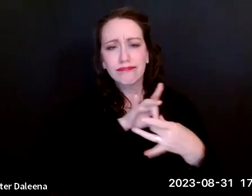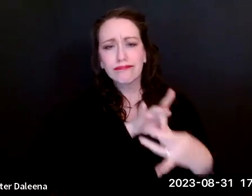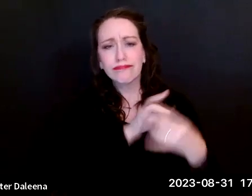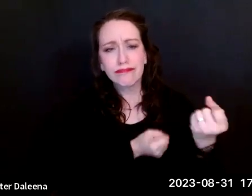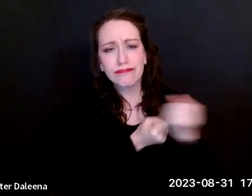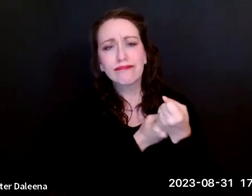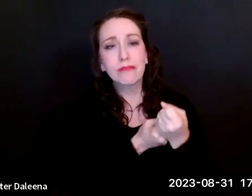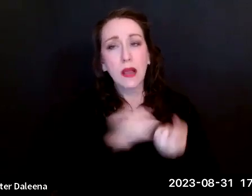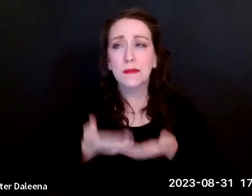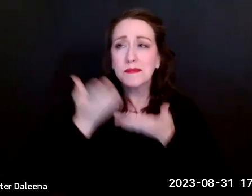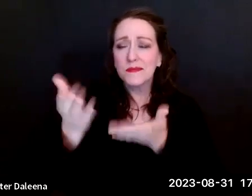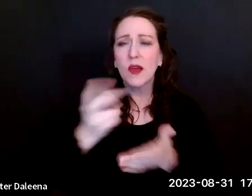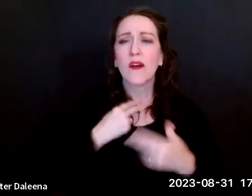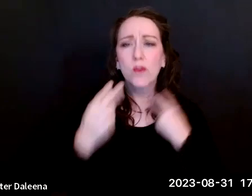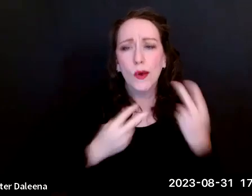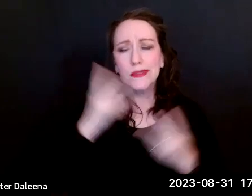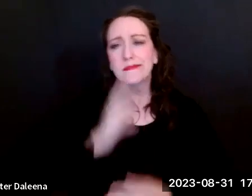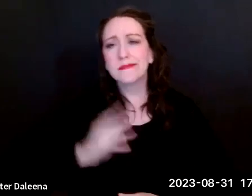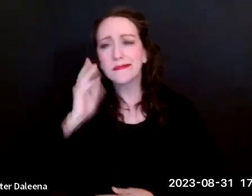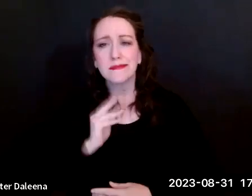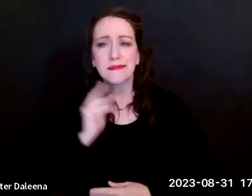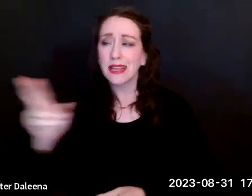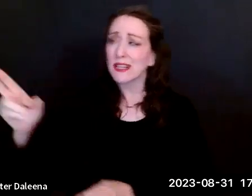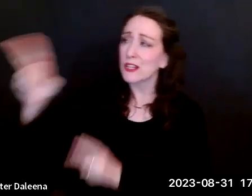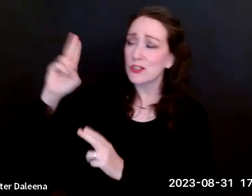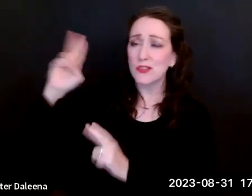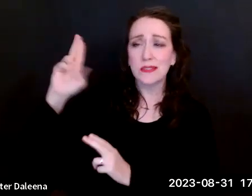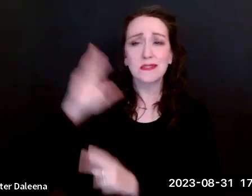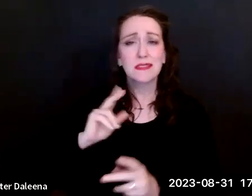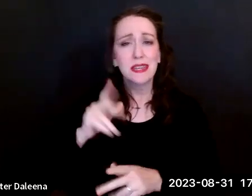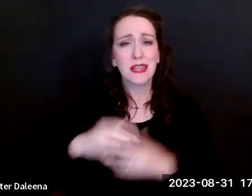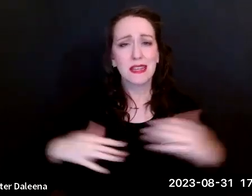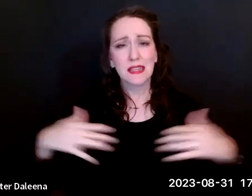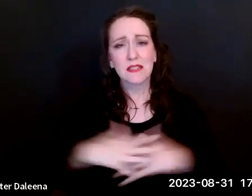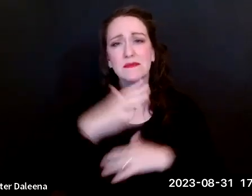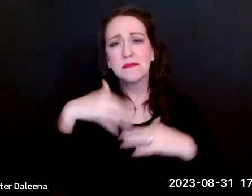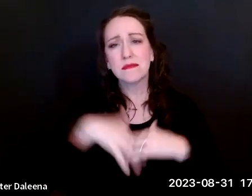uplifting the voices experiences and histories of the indigenous people of this land and Beyond